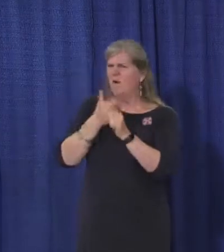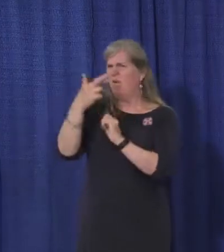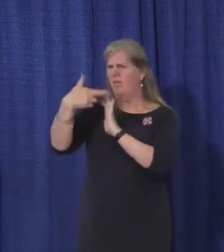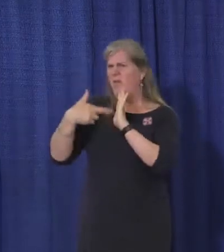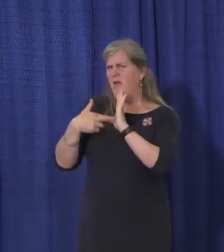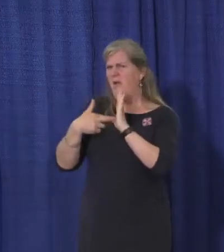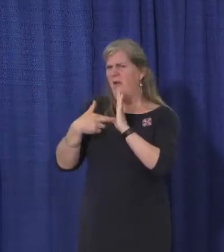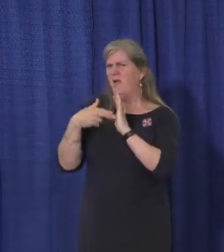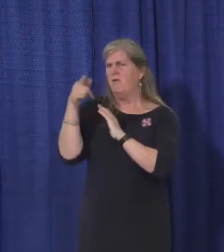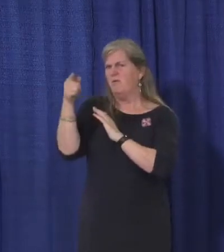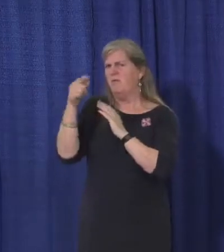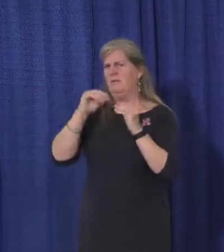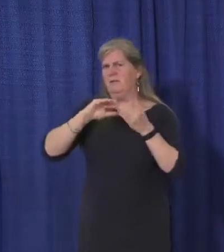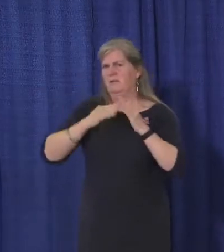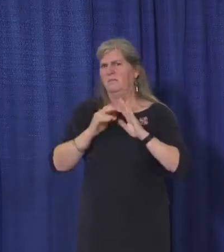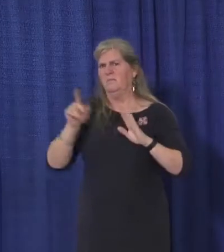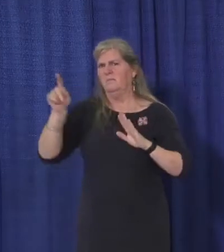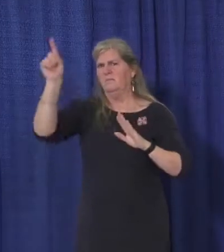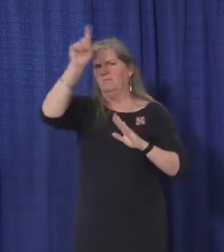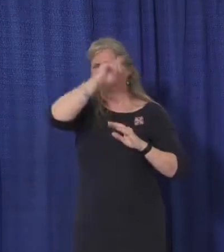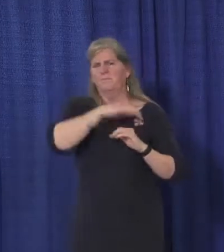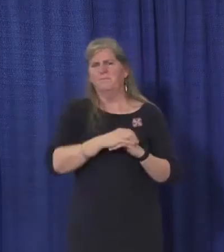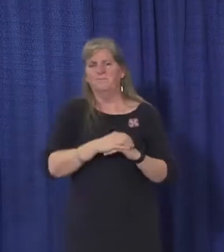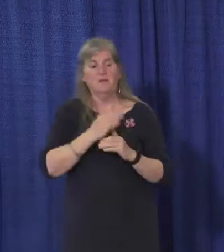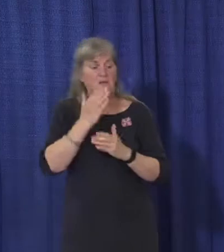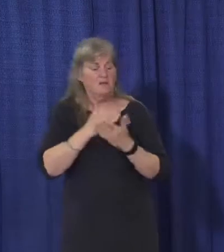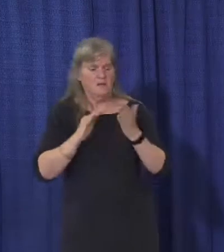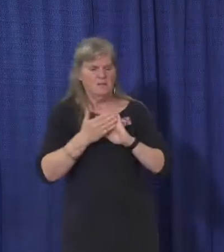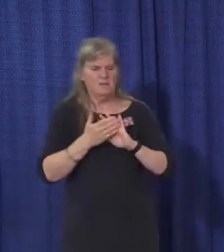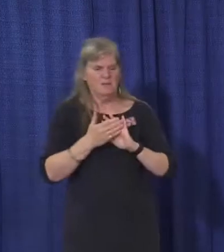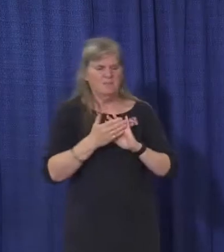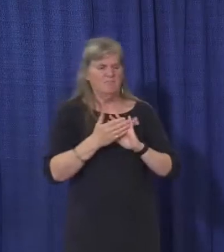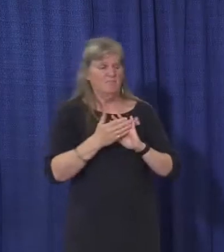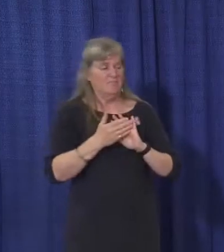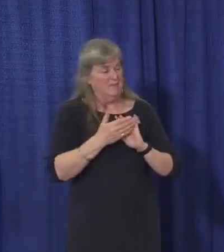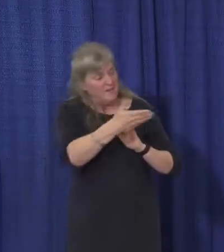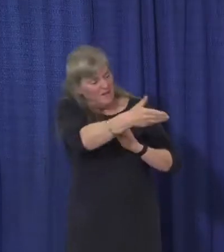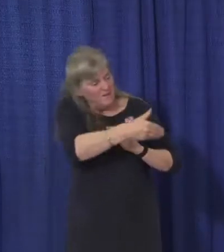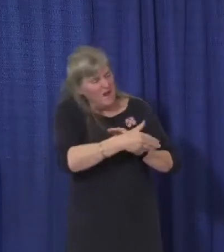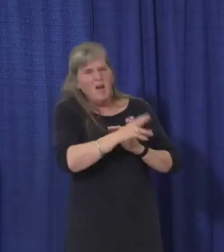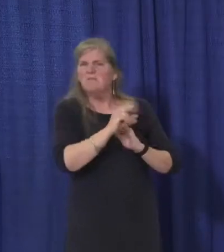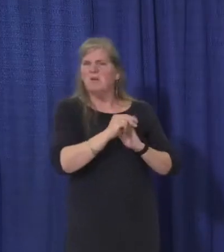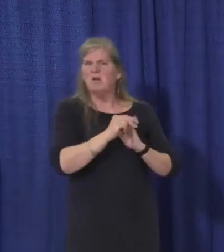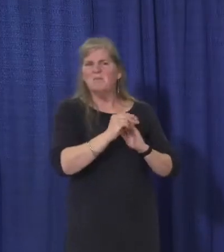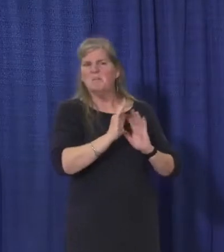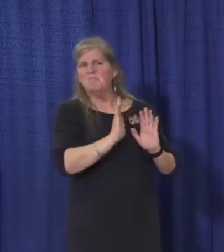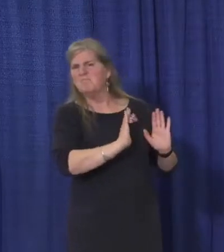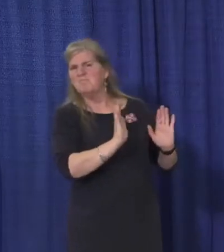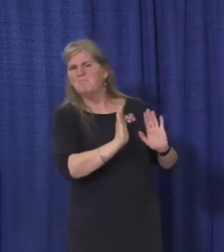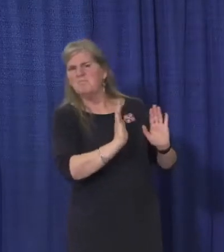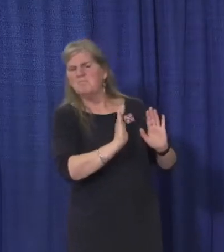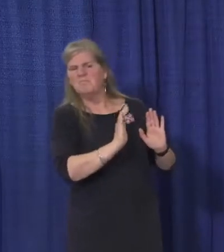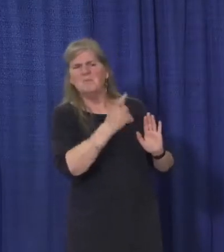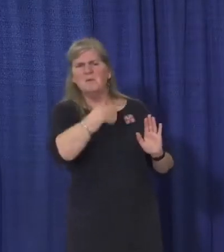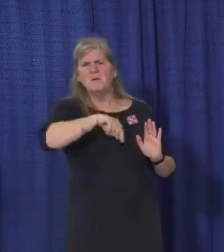guidelines when you arrive. Some communities may not be ready to welcome visitors but be